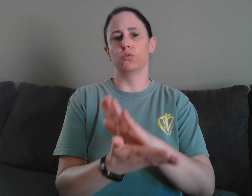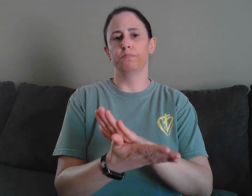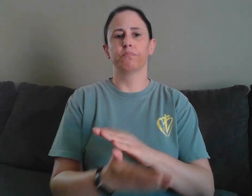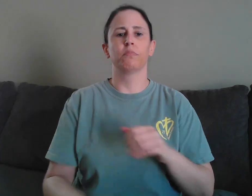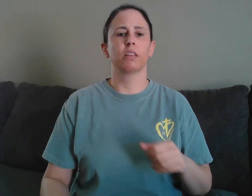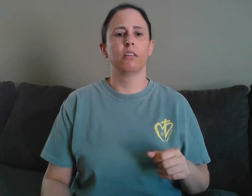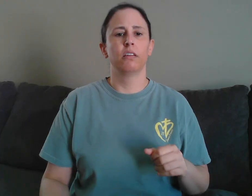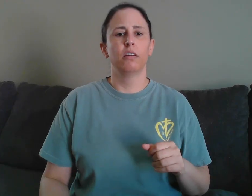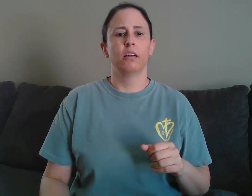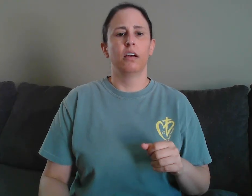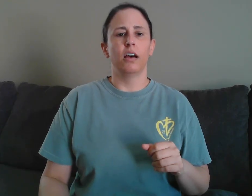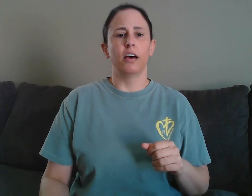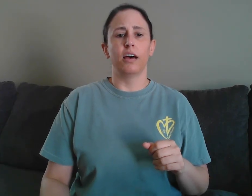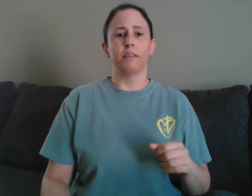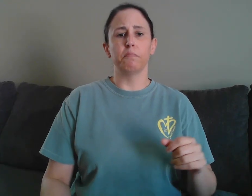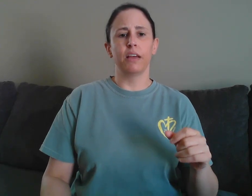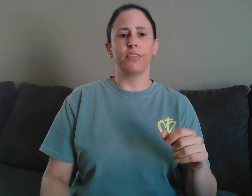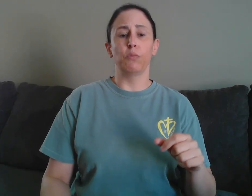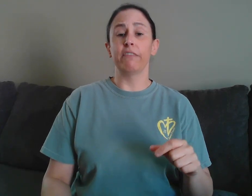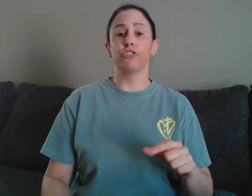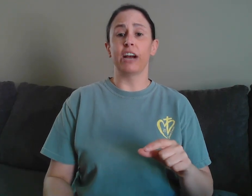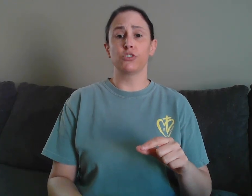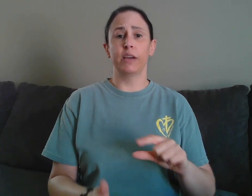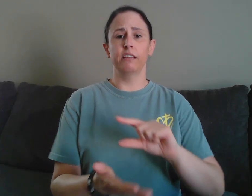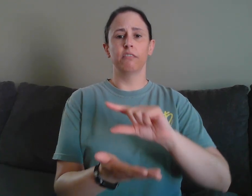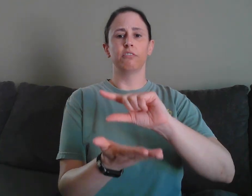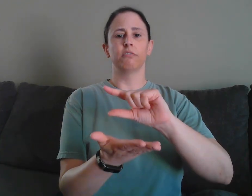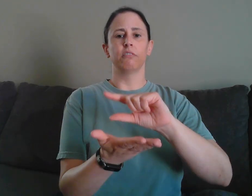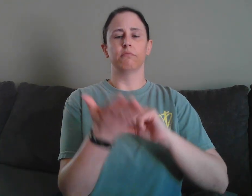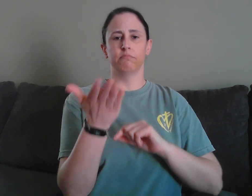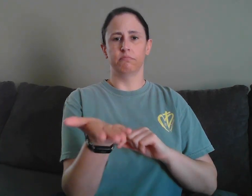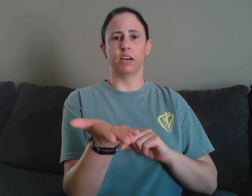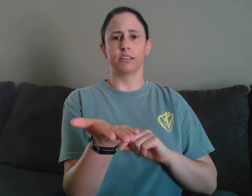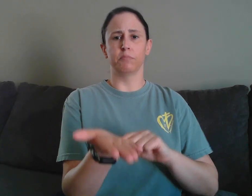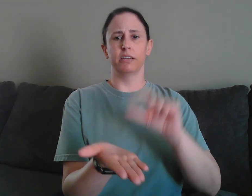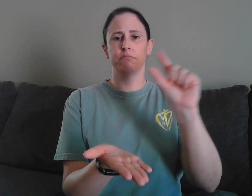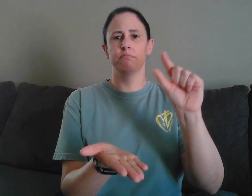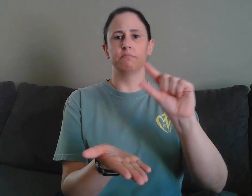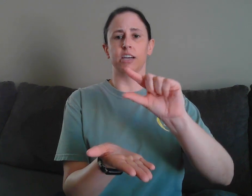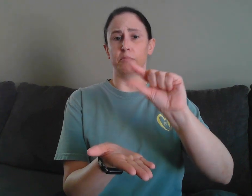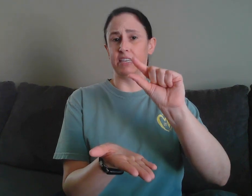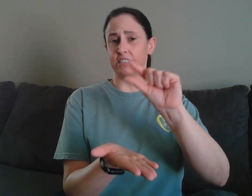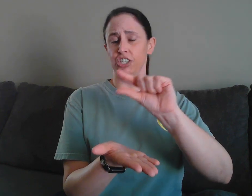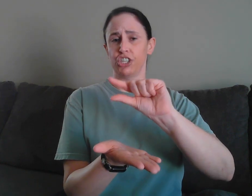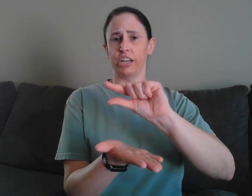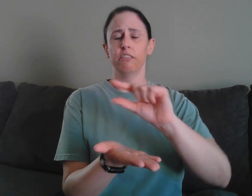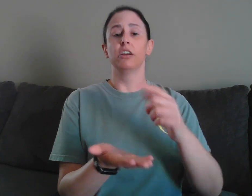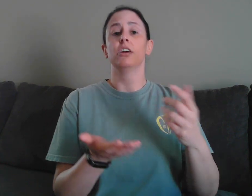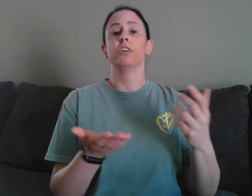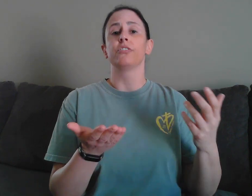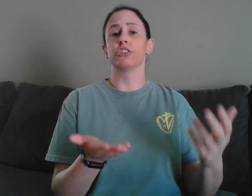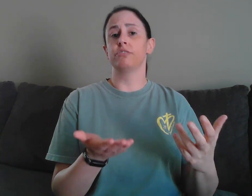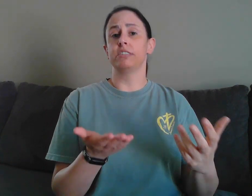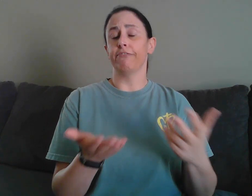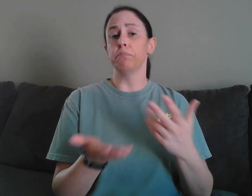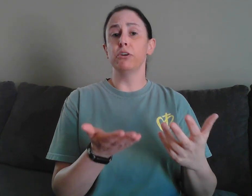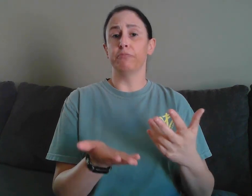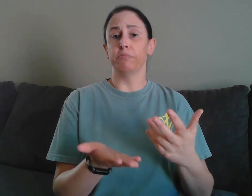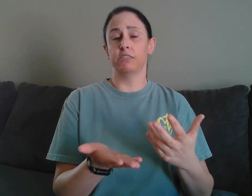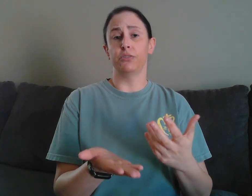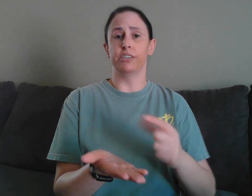school. Um, then we have graduate, non-dominant, dominant is a G. There's different movements you